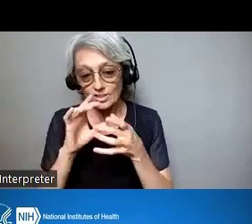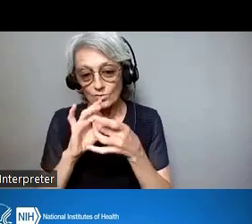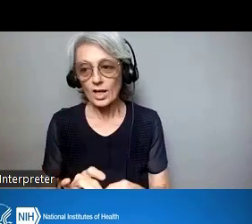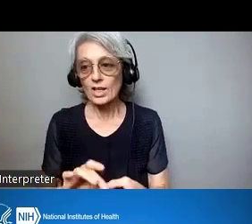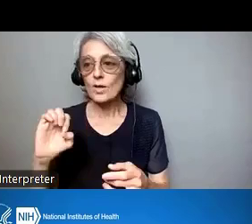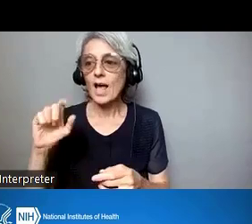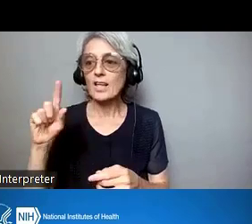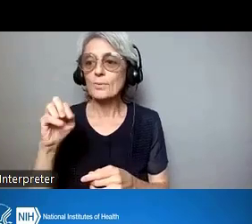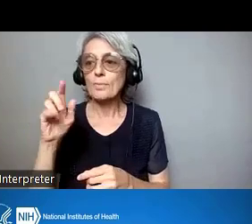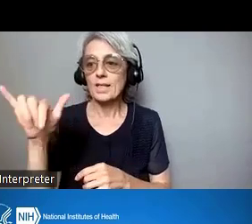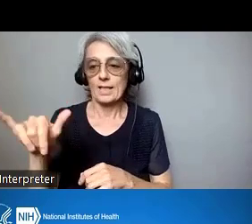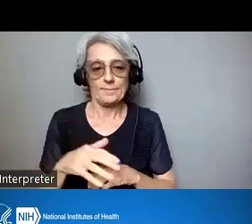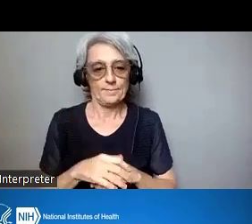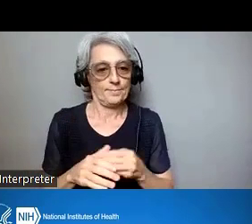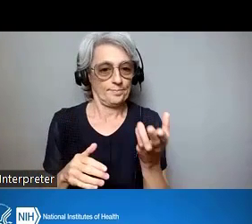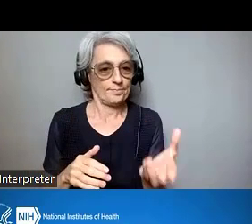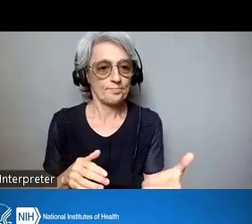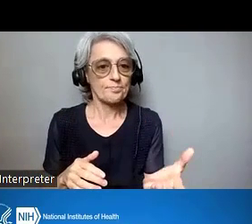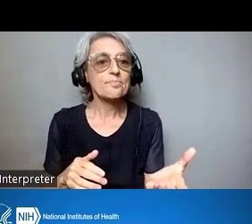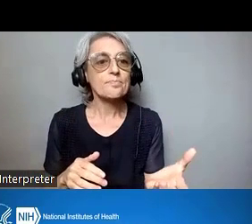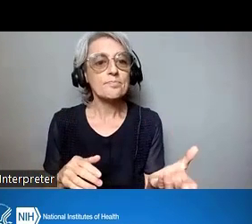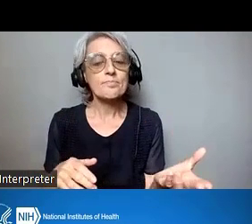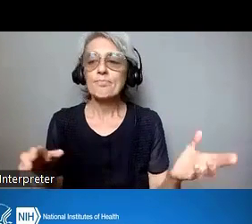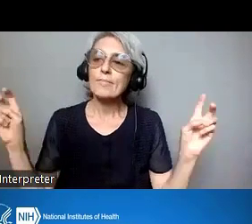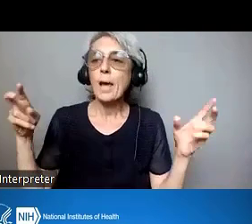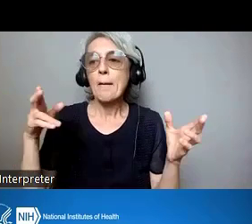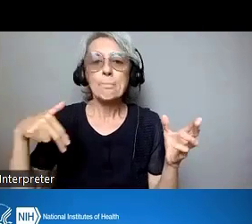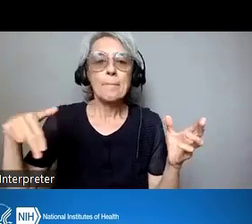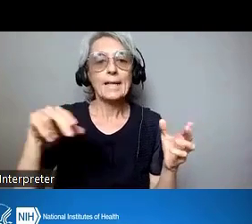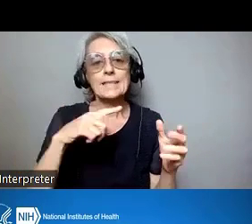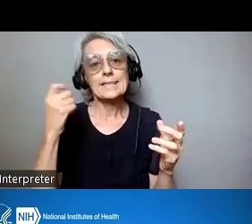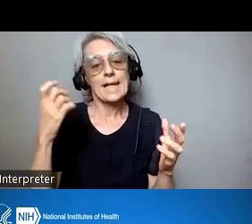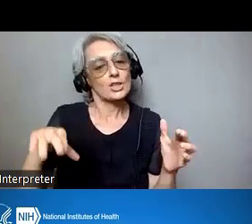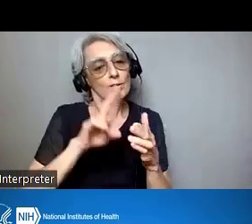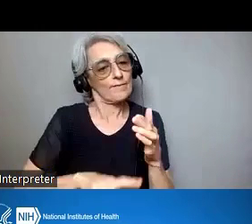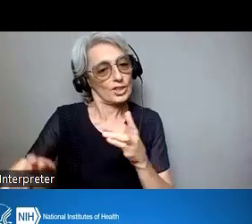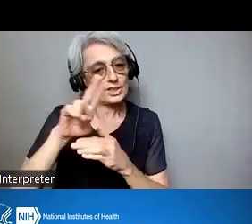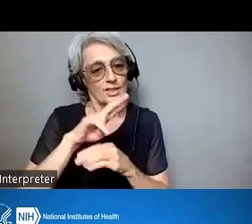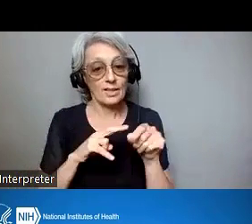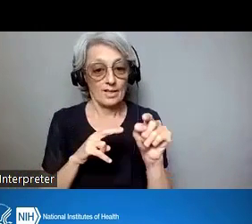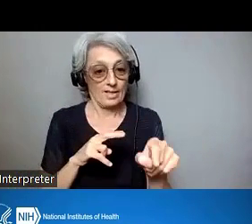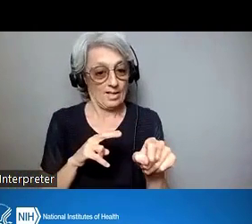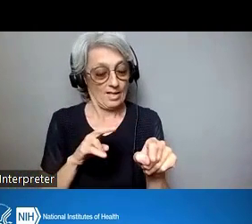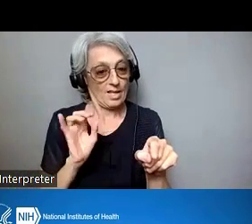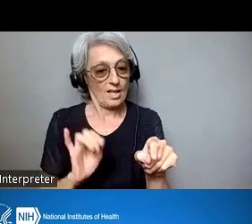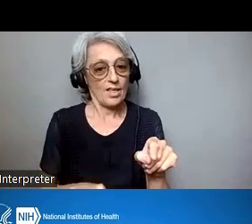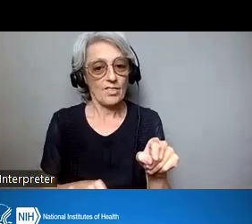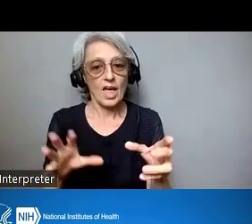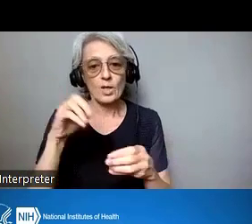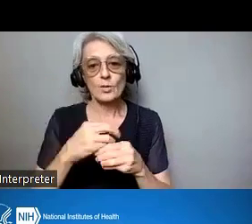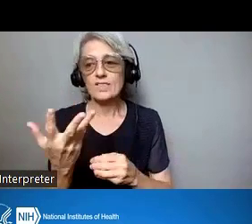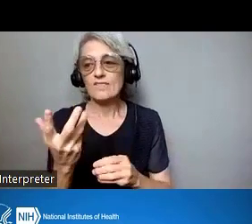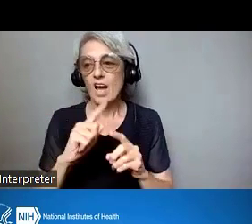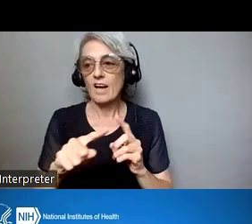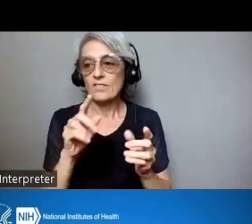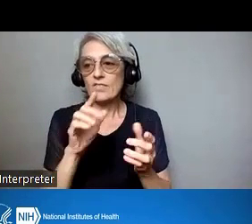Here were are at Painted Desert University, and this umbrella institution includes five different academic components as shown.